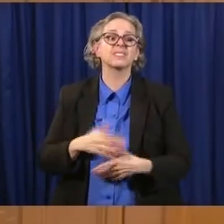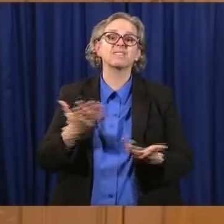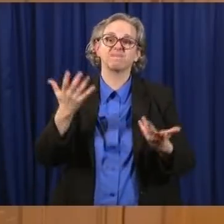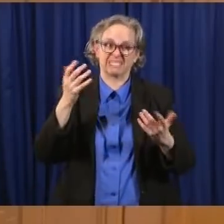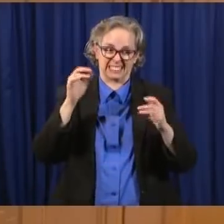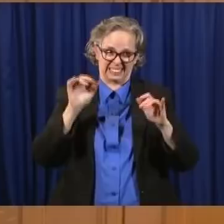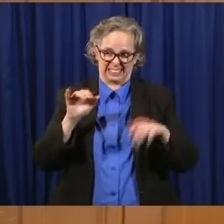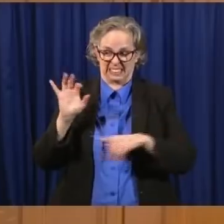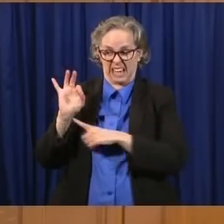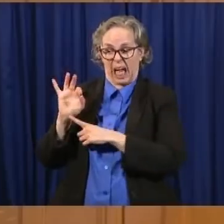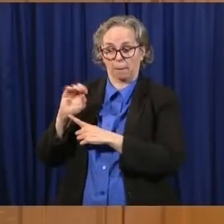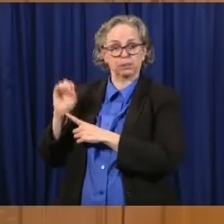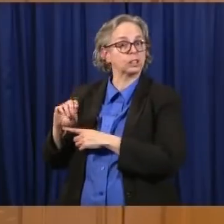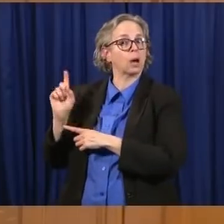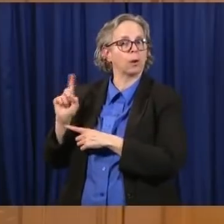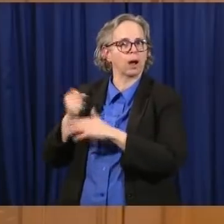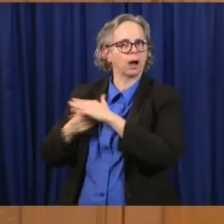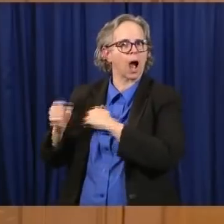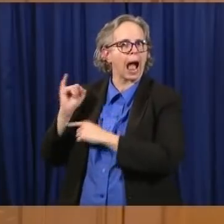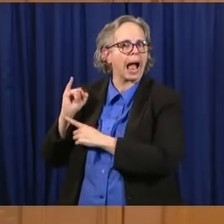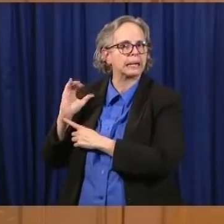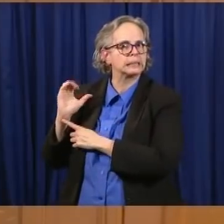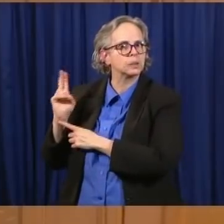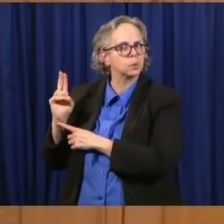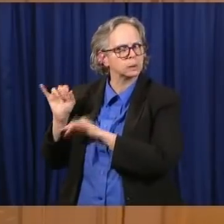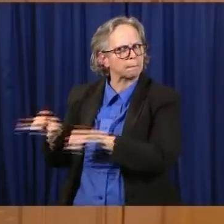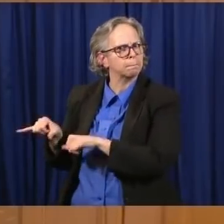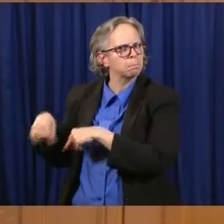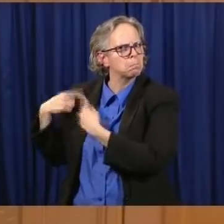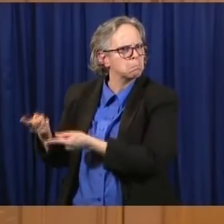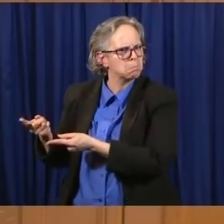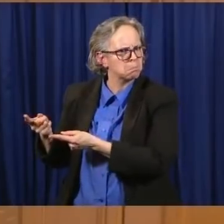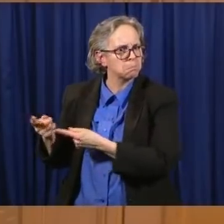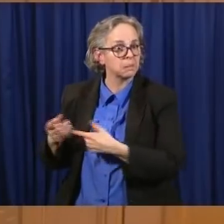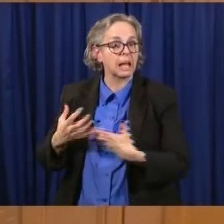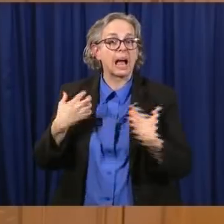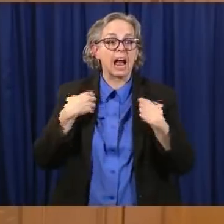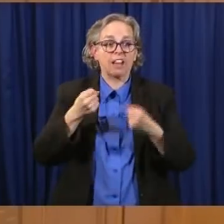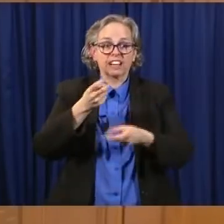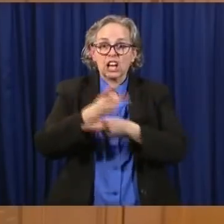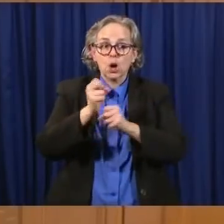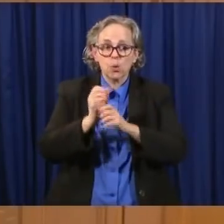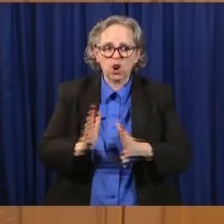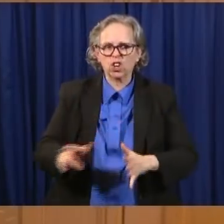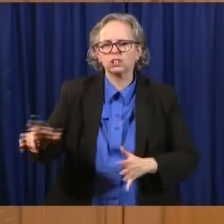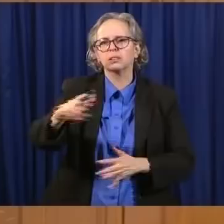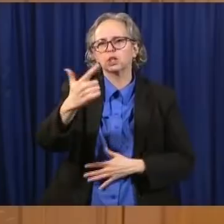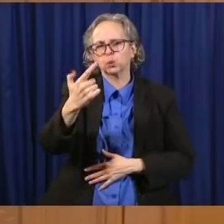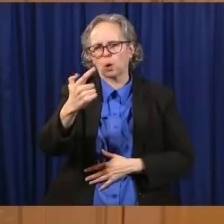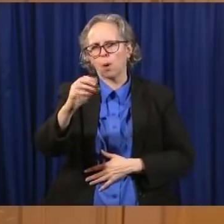TARGETING AND TESTING TO THE HIGHEST GIVES A 20% OF CASES, ICU MISSIONS BEING 9%,